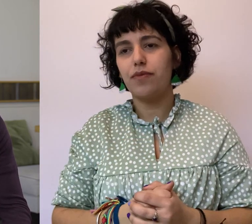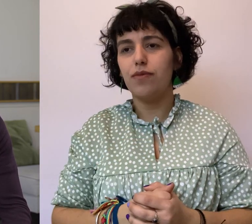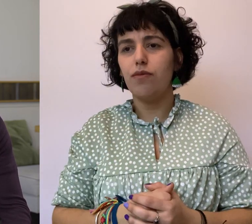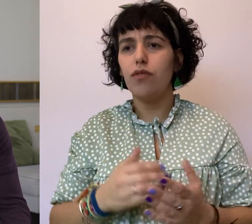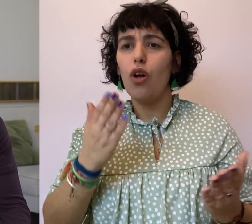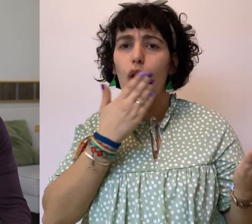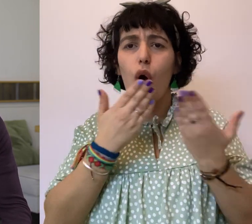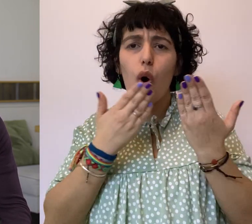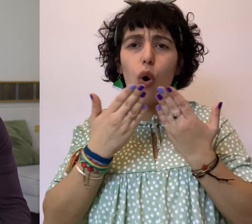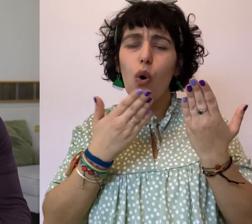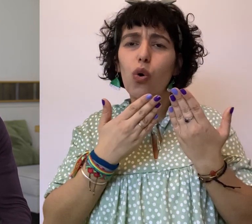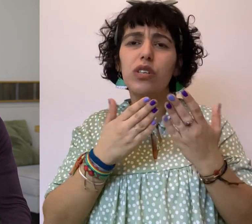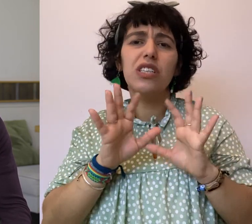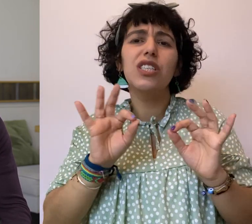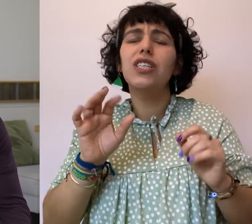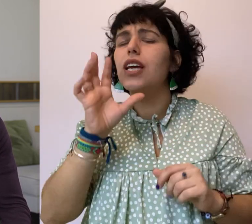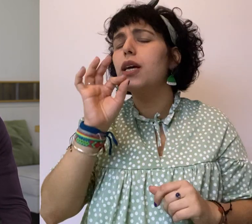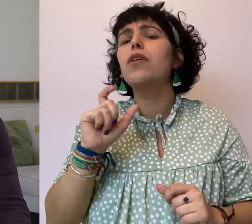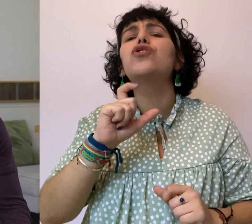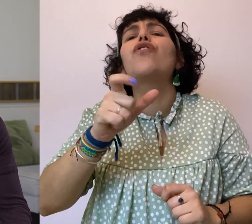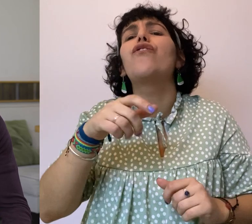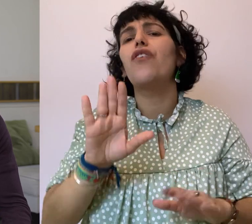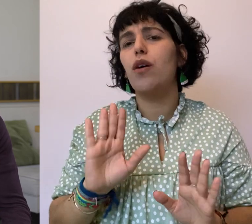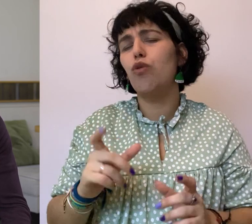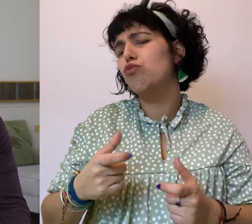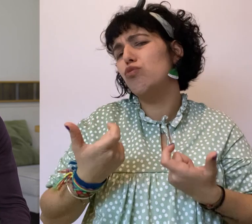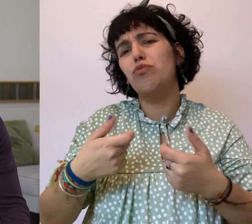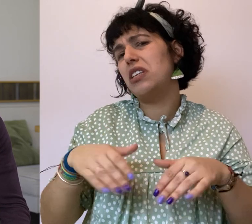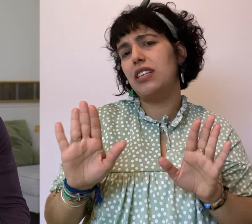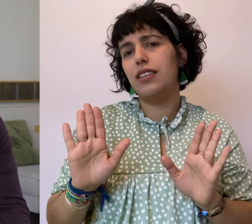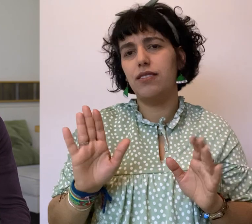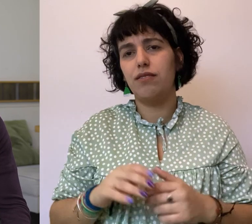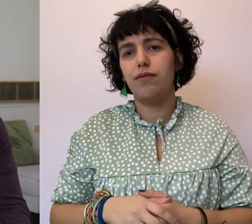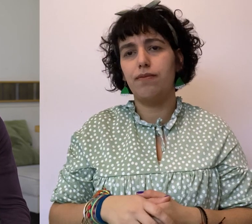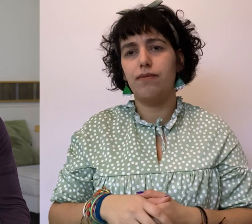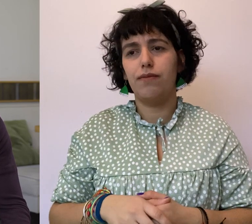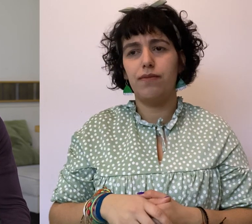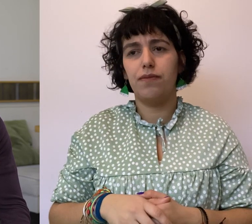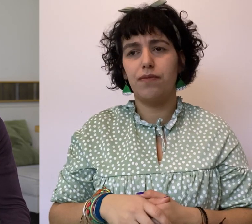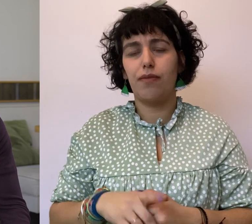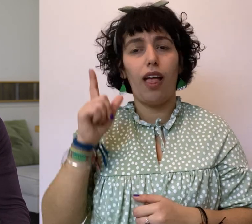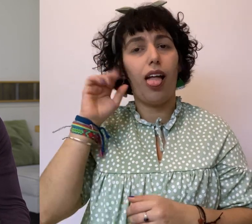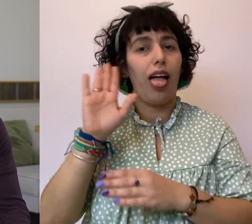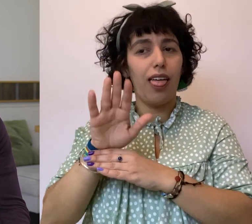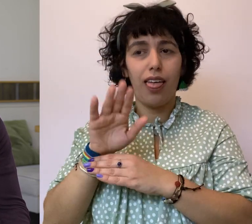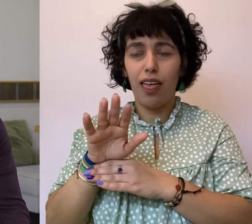At work at school, bullying words ... I was not answering these. Because when you answer,